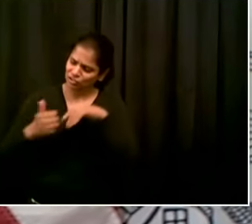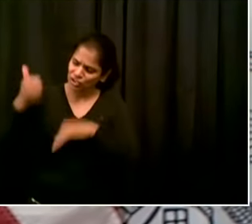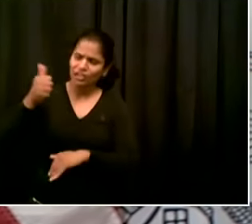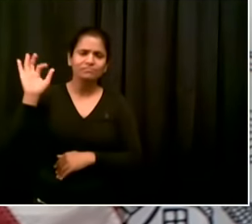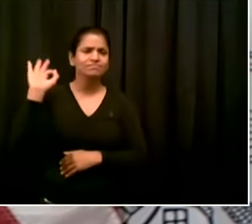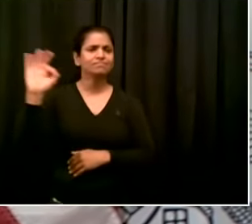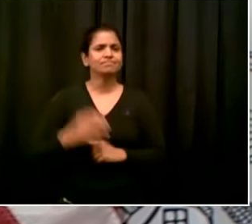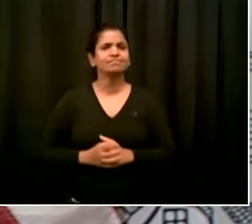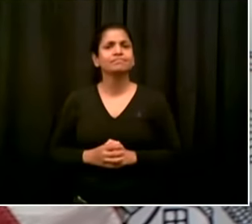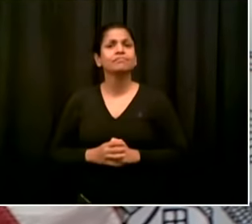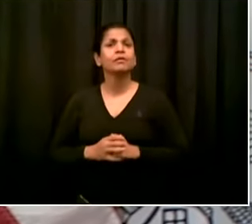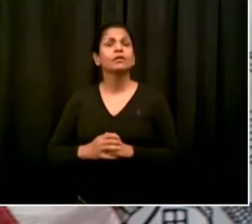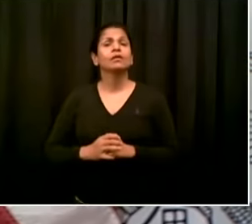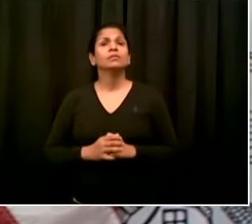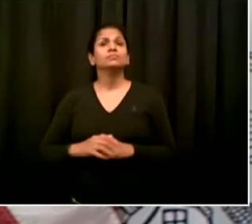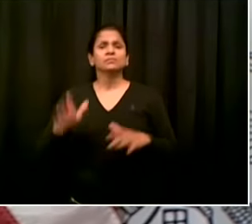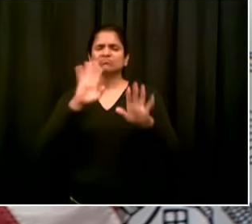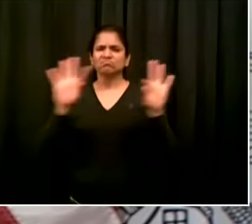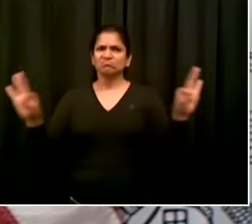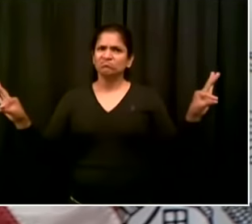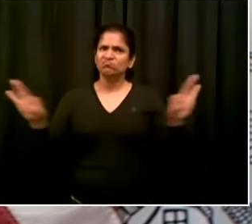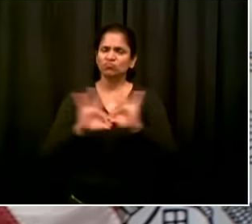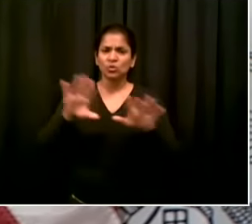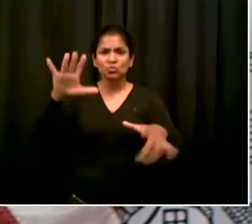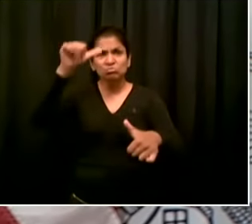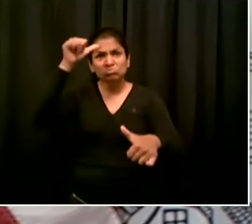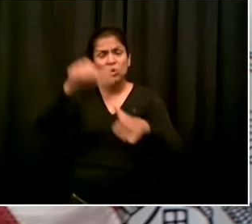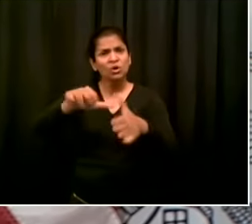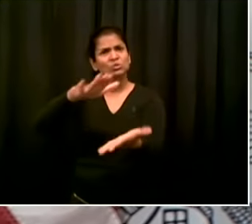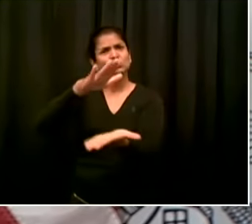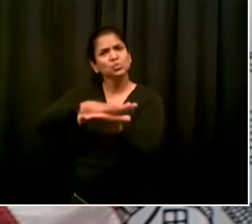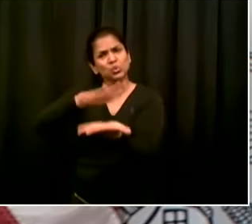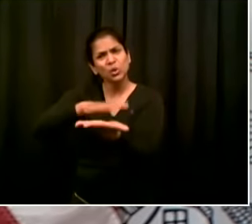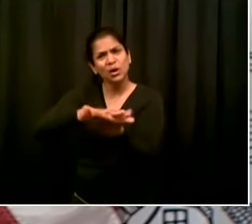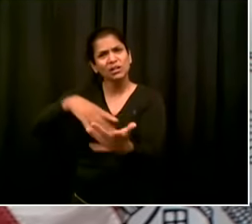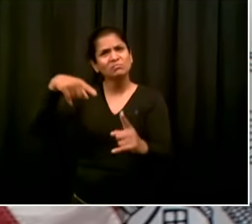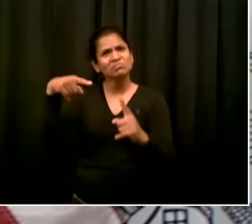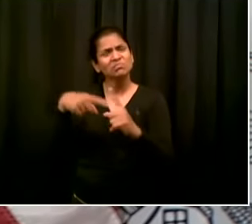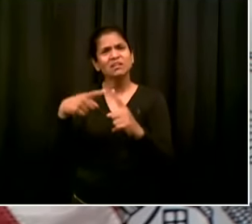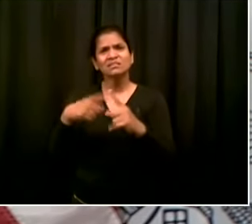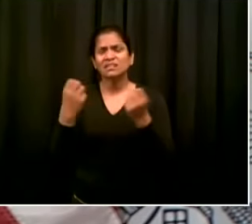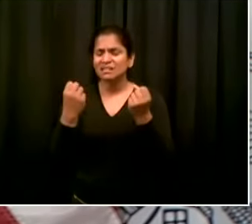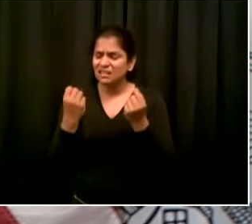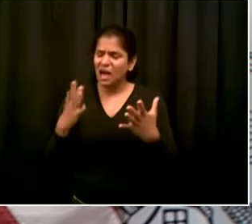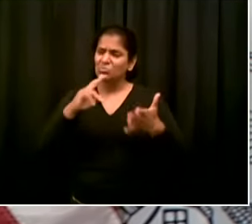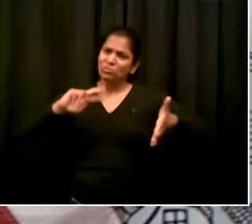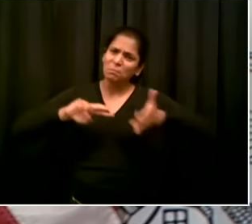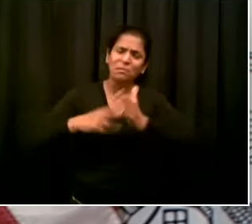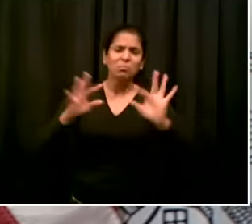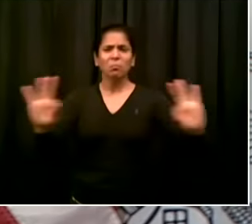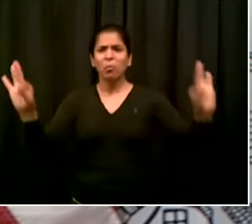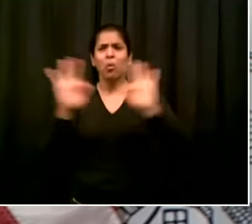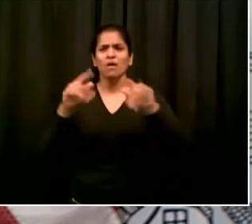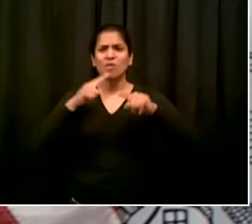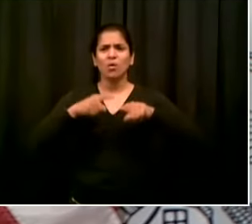ENCAPSULATES WHY THIS IS SO IMPORTANT. I WAVS ISINITG THE SCHOOL AND I HAD THE OPPORTUNITY TO